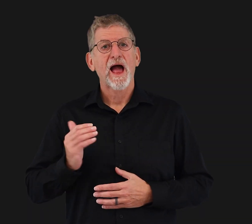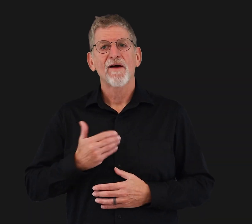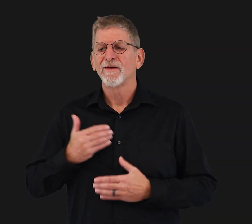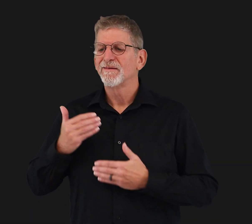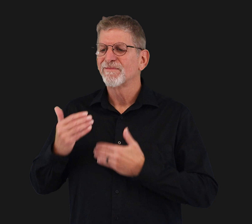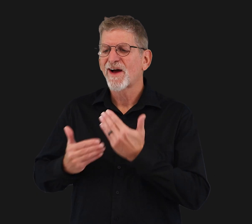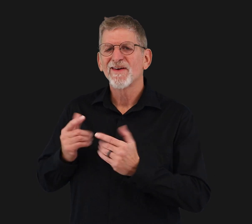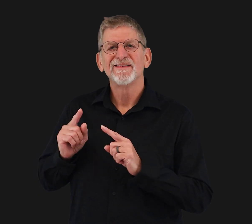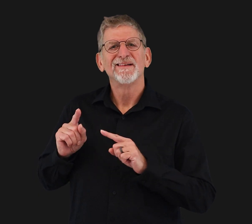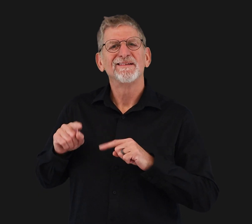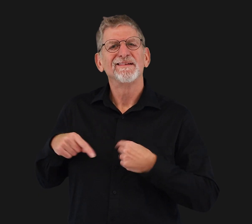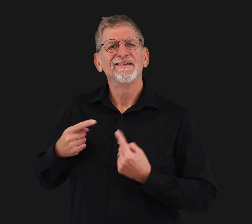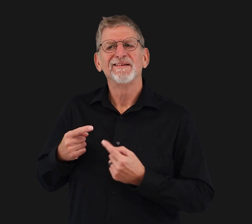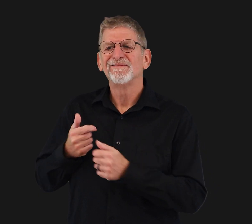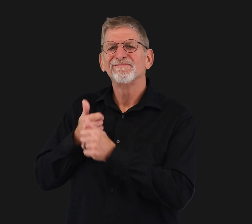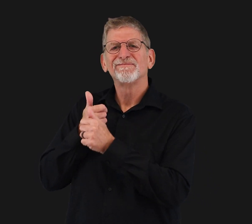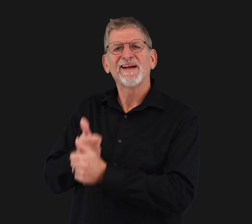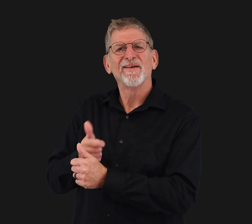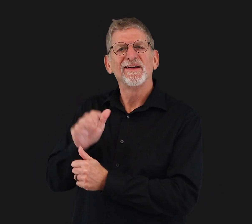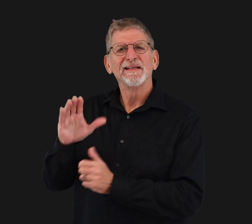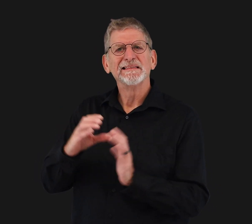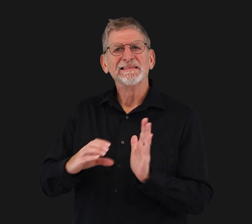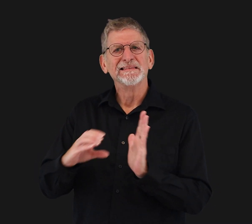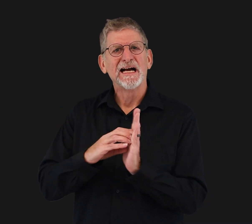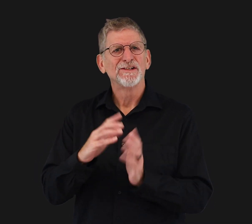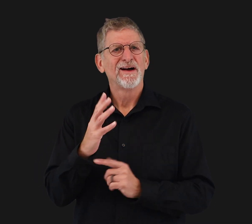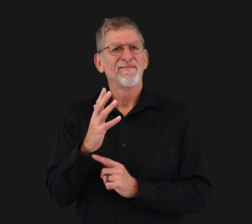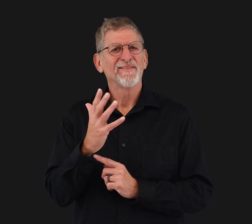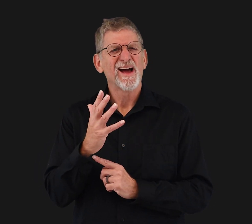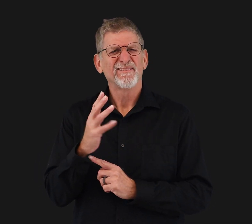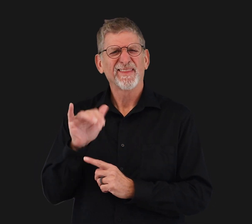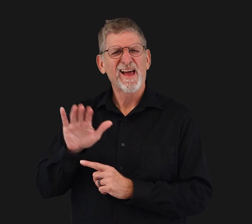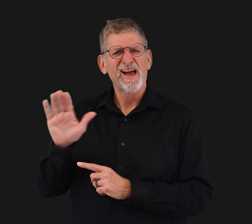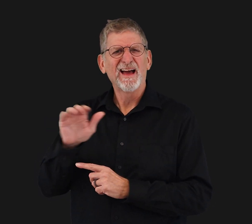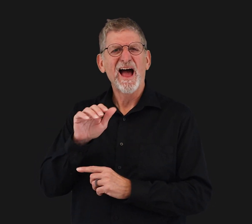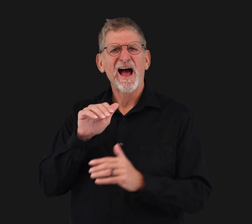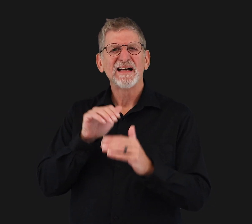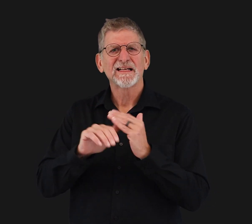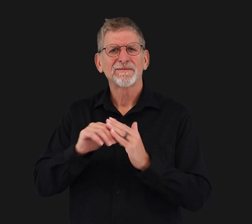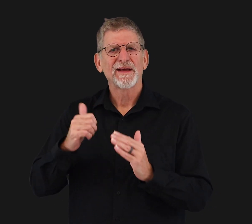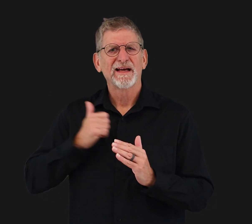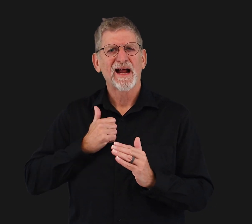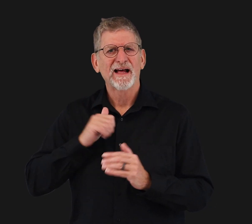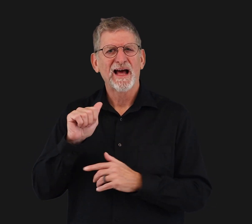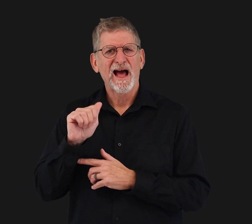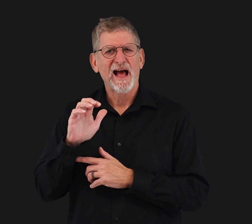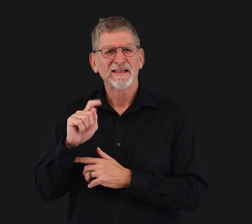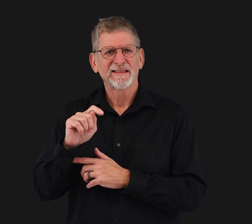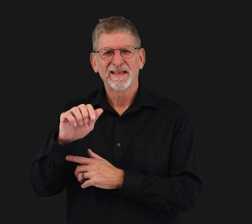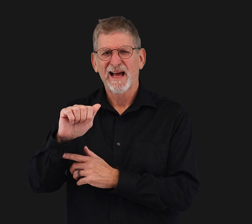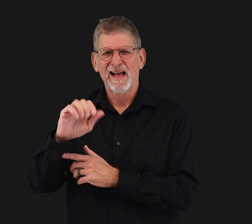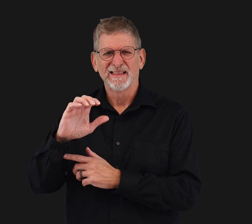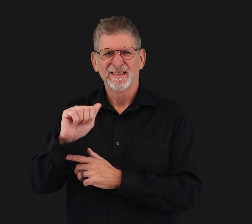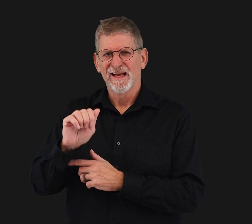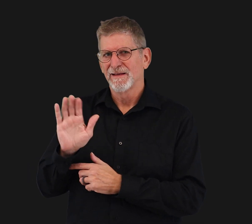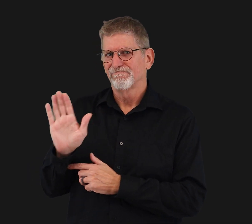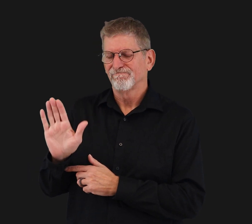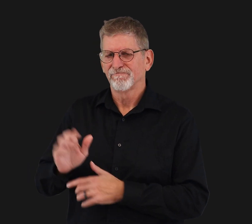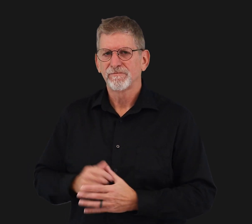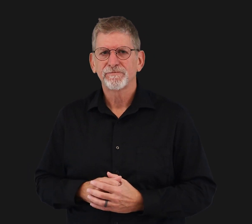Our progress under section 5 of the Accessible Canada Act